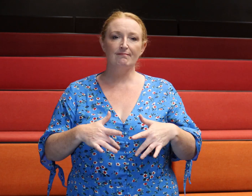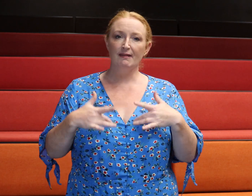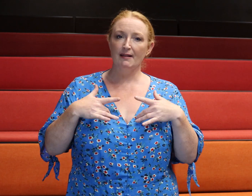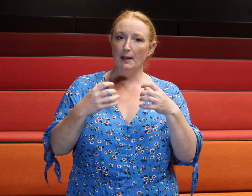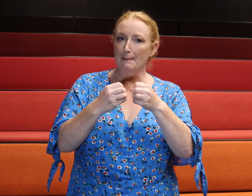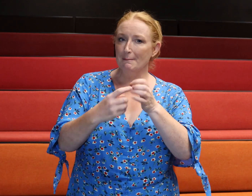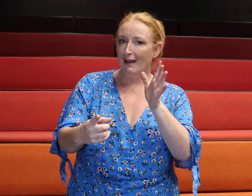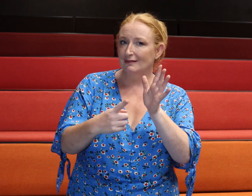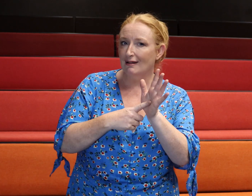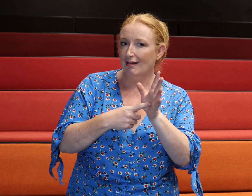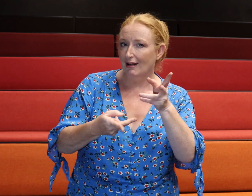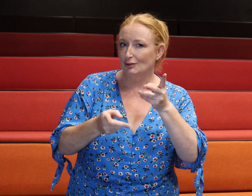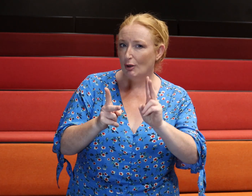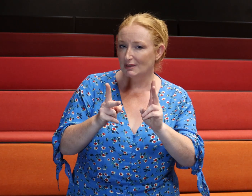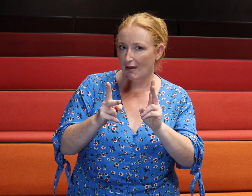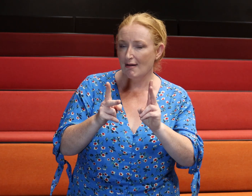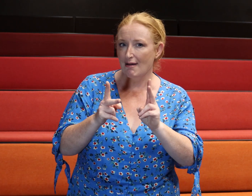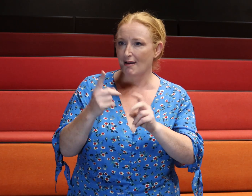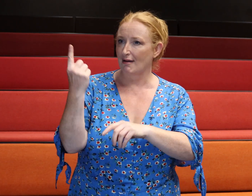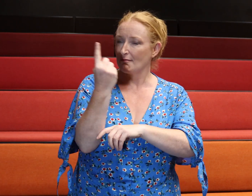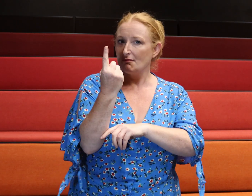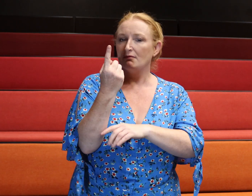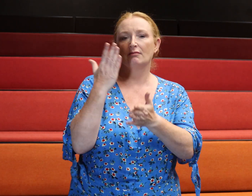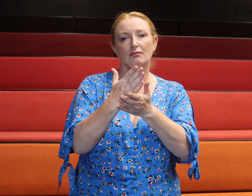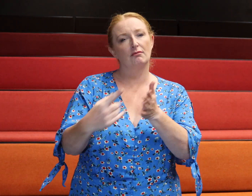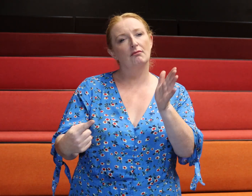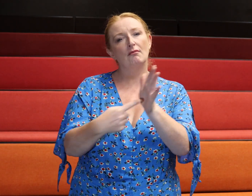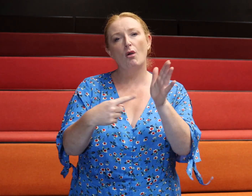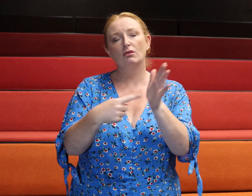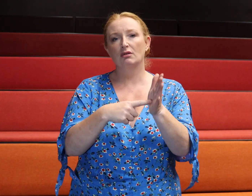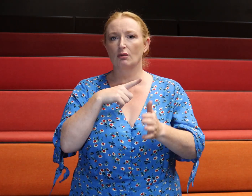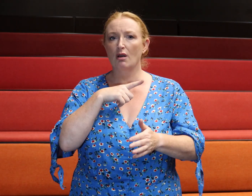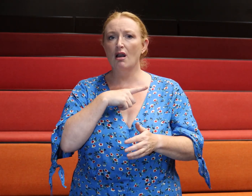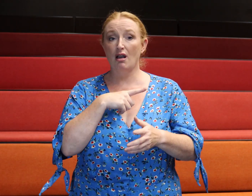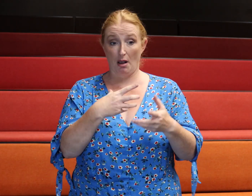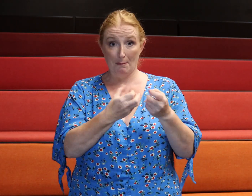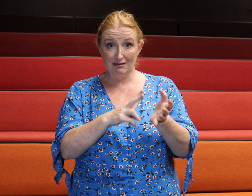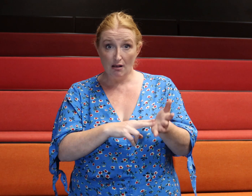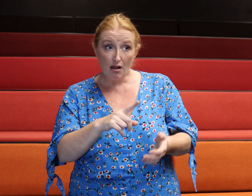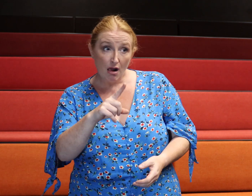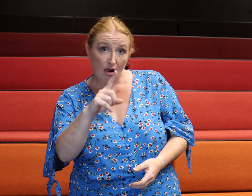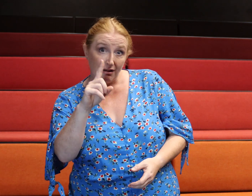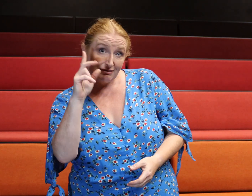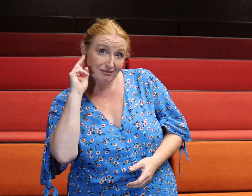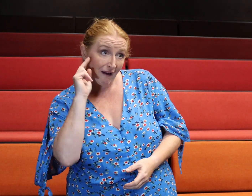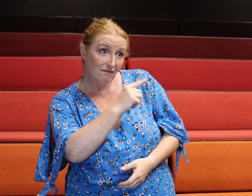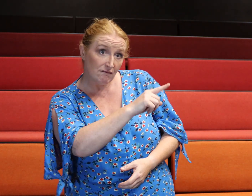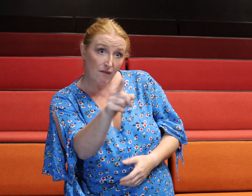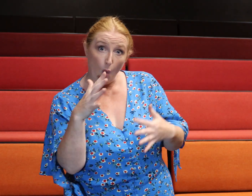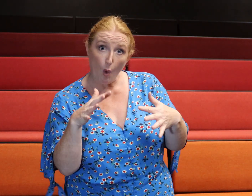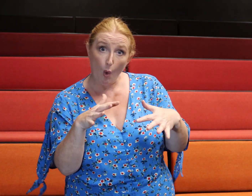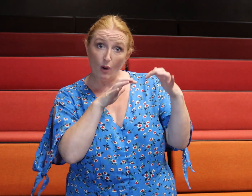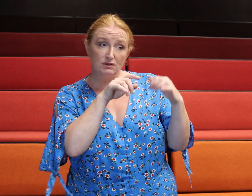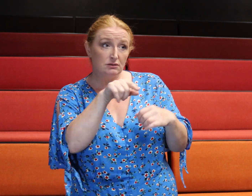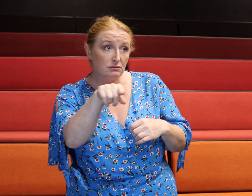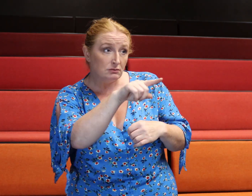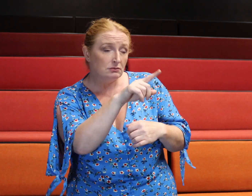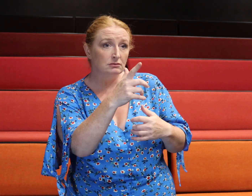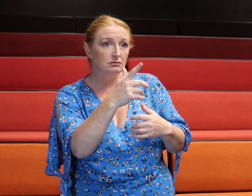BSL interpreted performances are crucial for the BSL D/deaf audience to be able